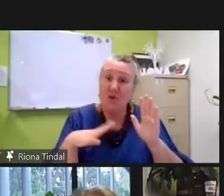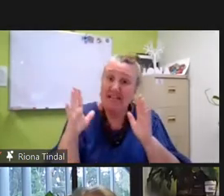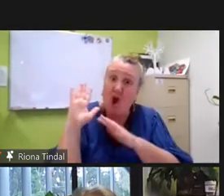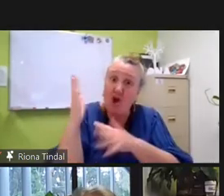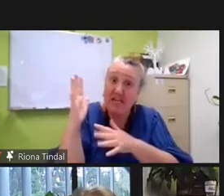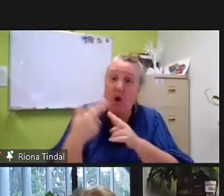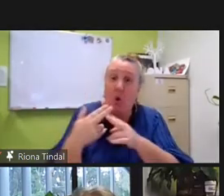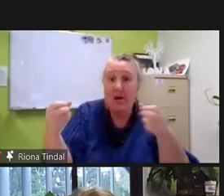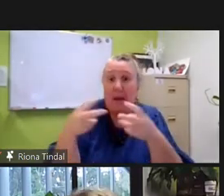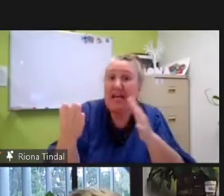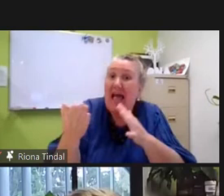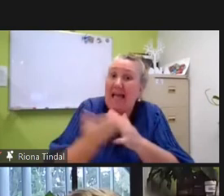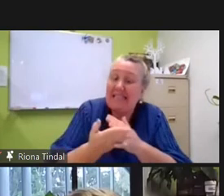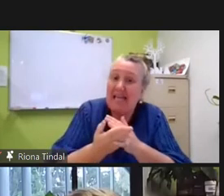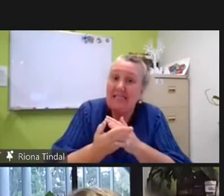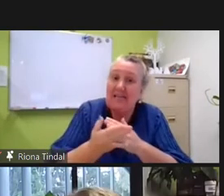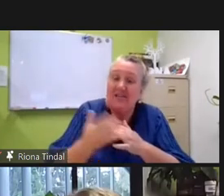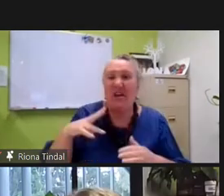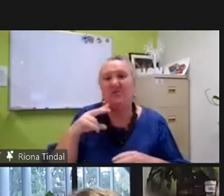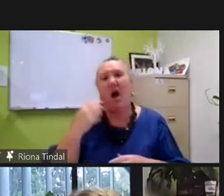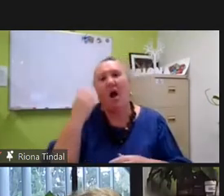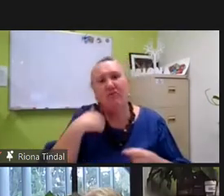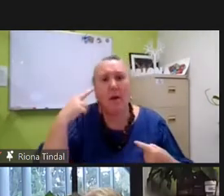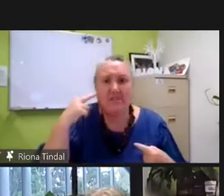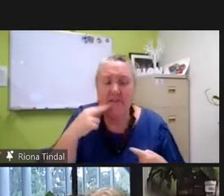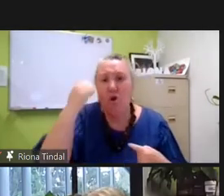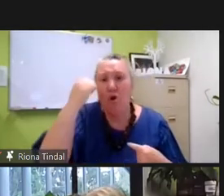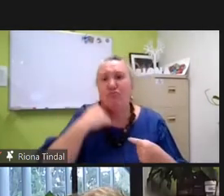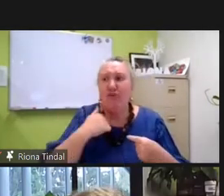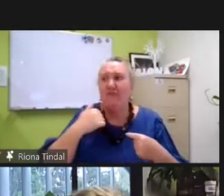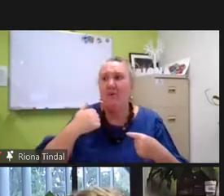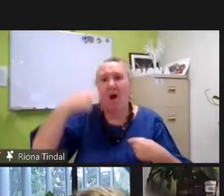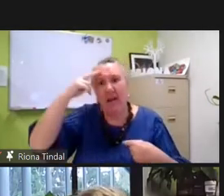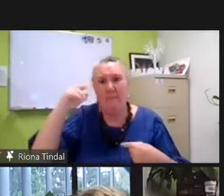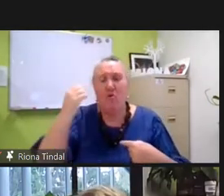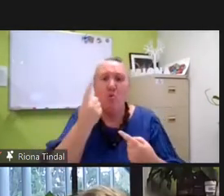Having the registration form there, you can always have an area where you are asking if somebody is